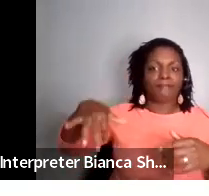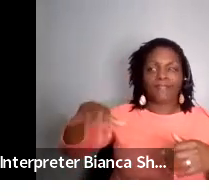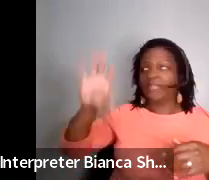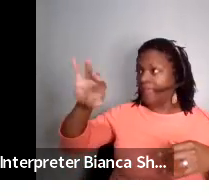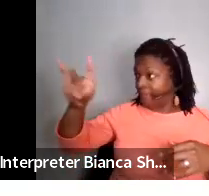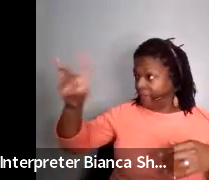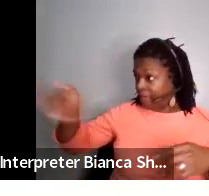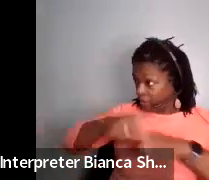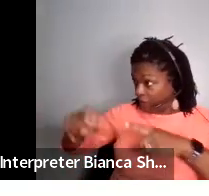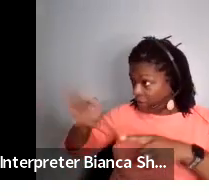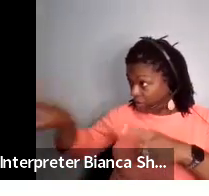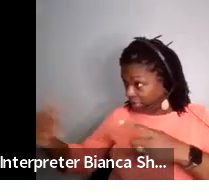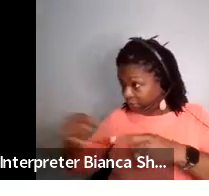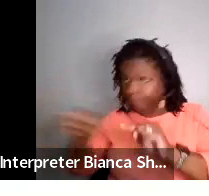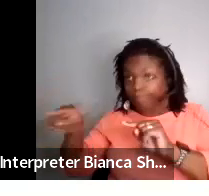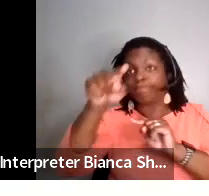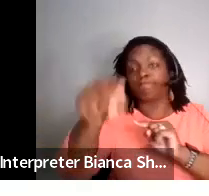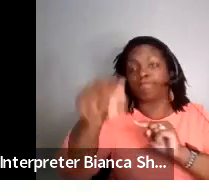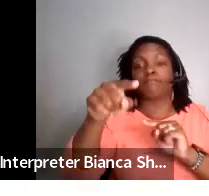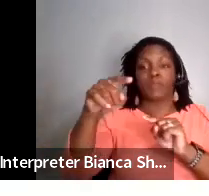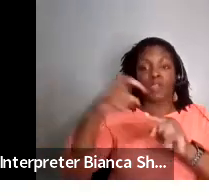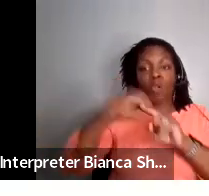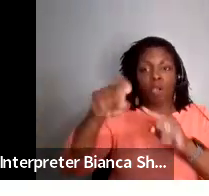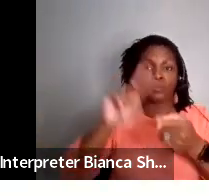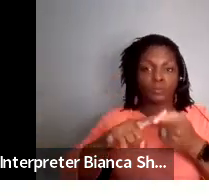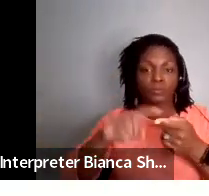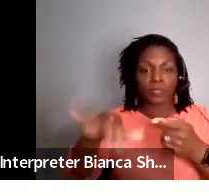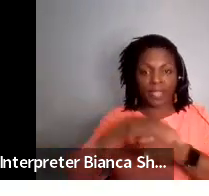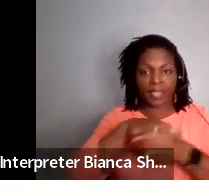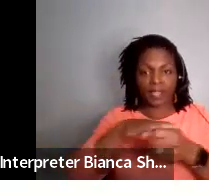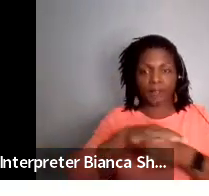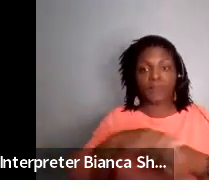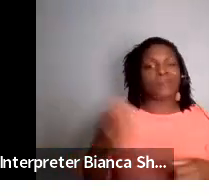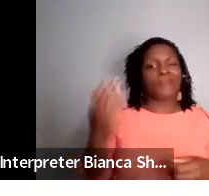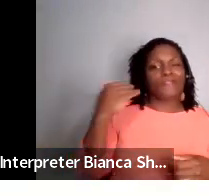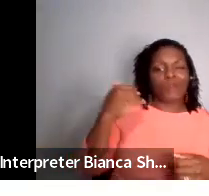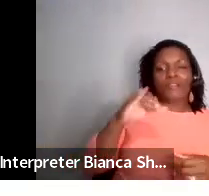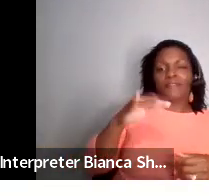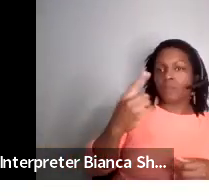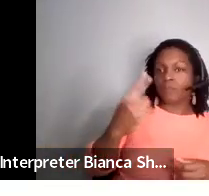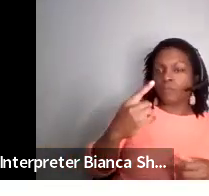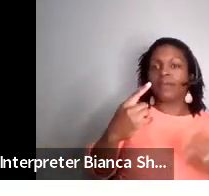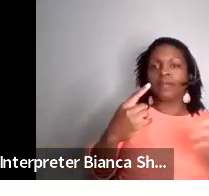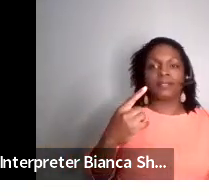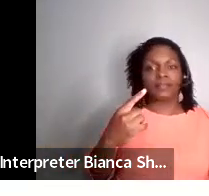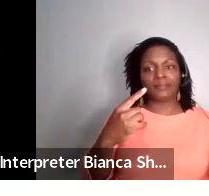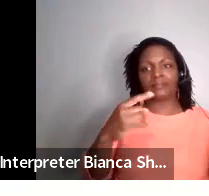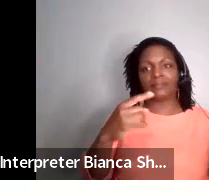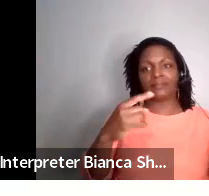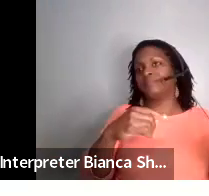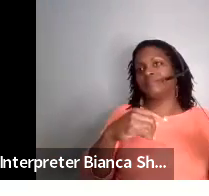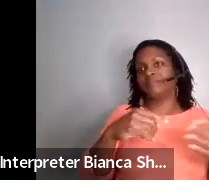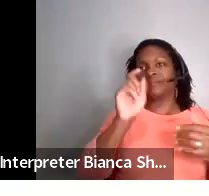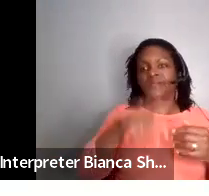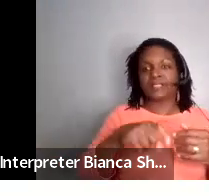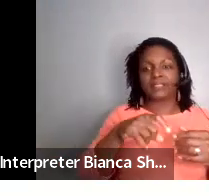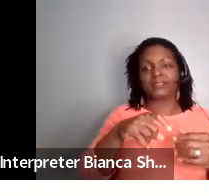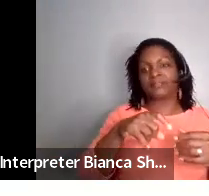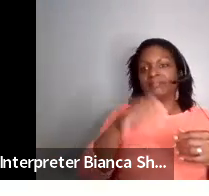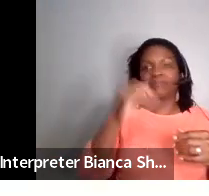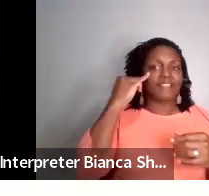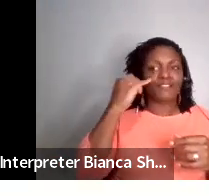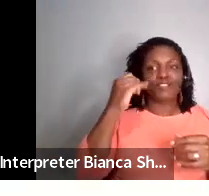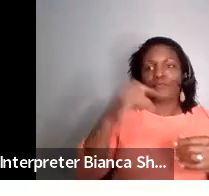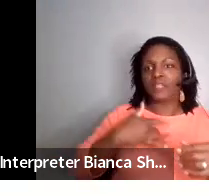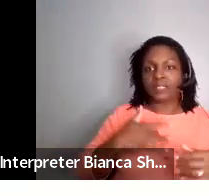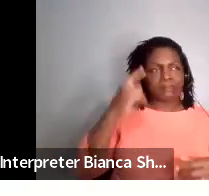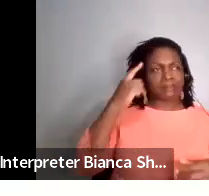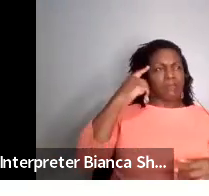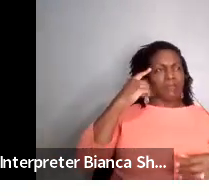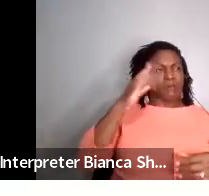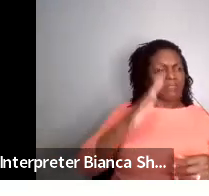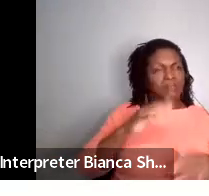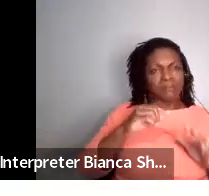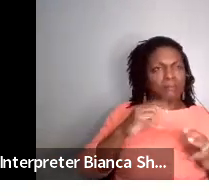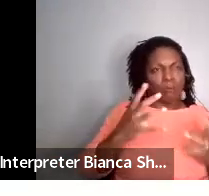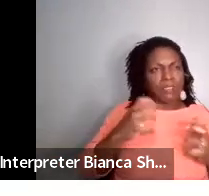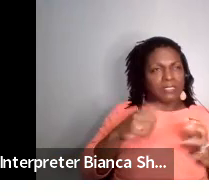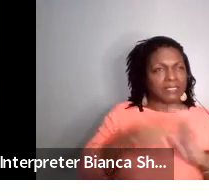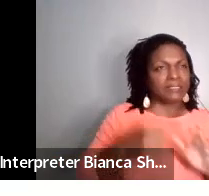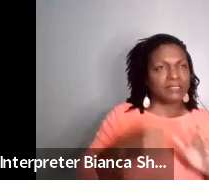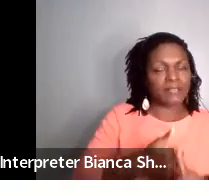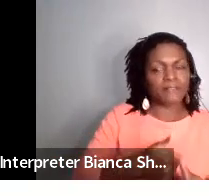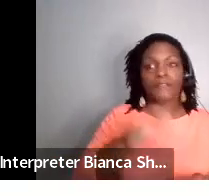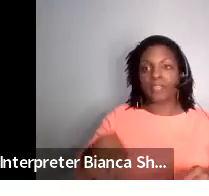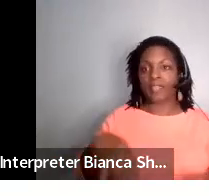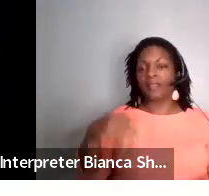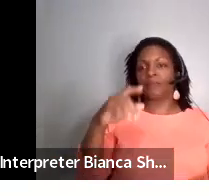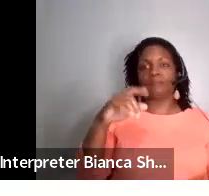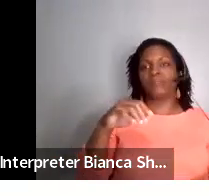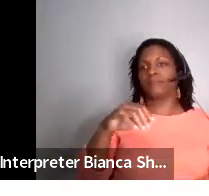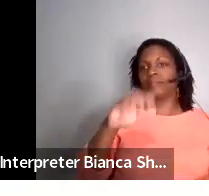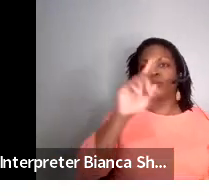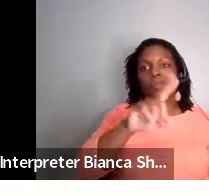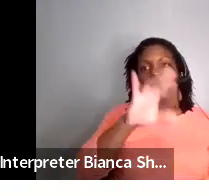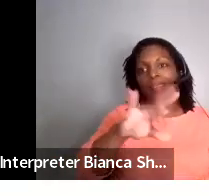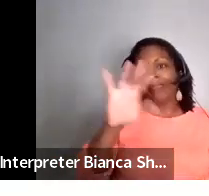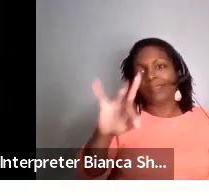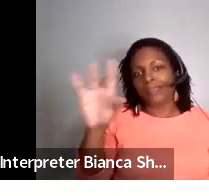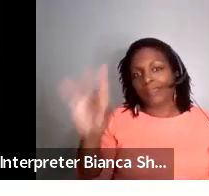So previously, when someone was in a crisis or expressing suicidal thoughts, we would tell them to dial 1 802, 7, 3 talk, 8, 2, 5, 5, 10 digit number very long I've been in I I've